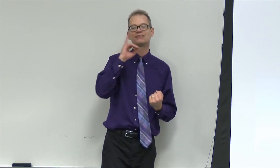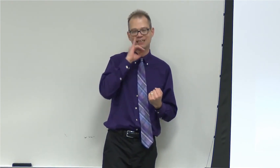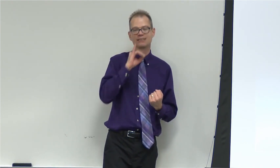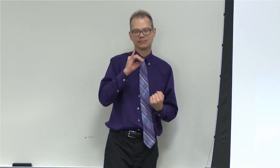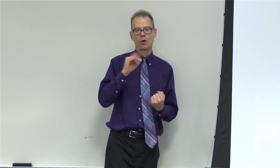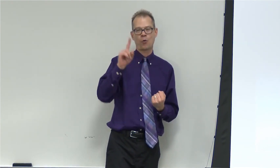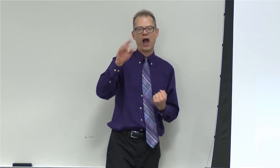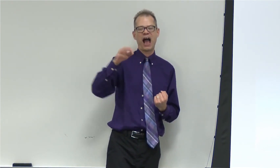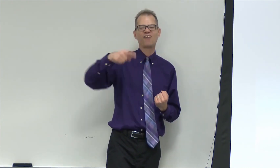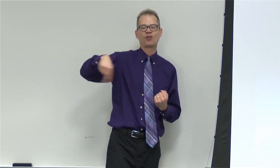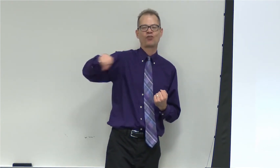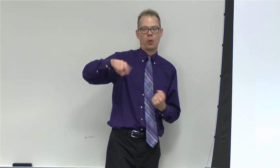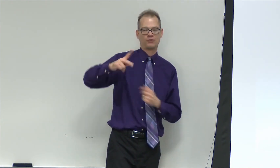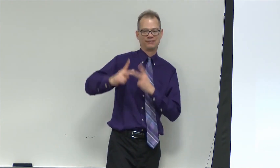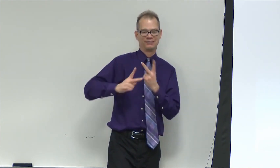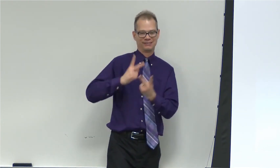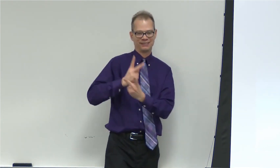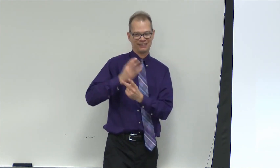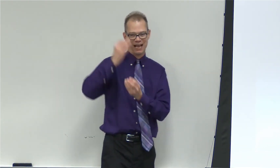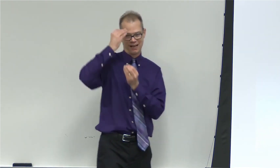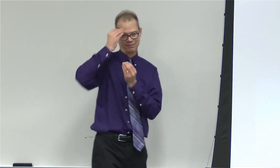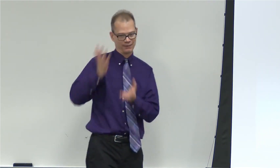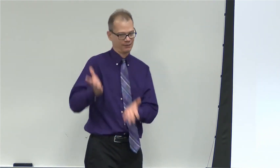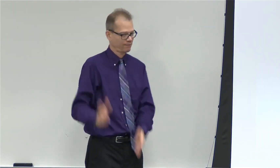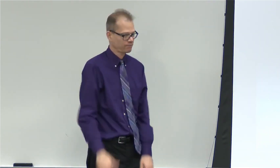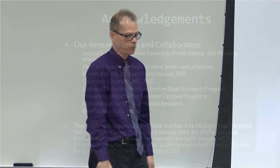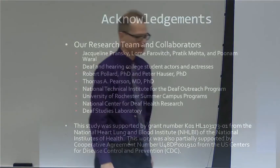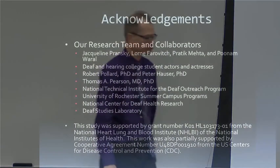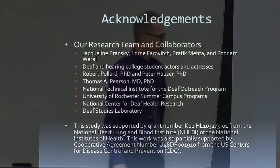Health knowledge is one of those types of information.